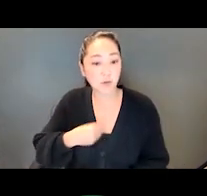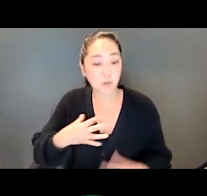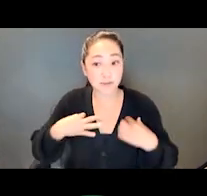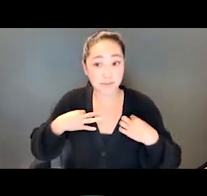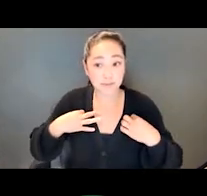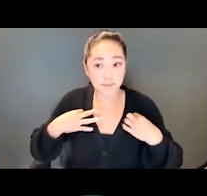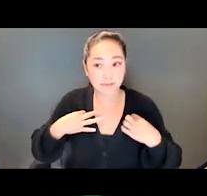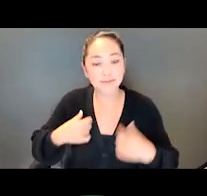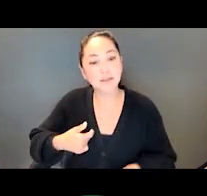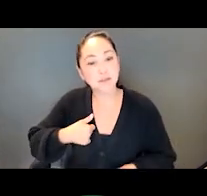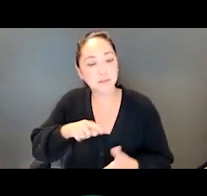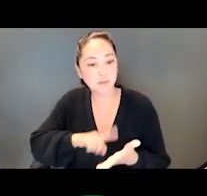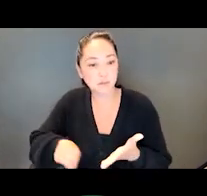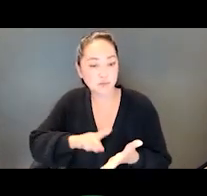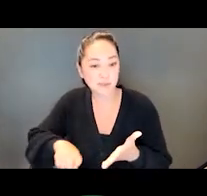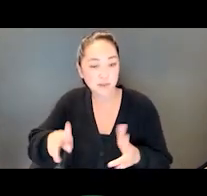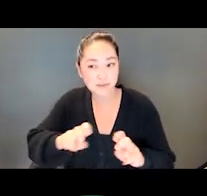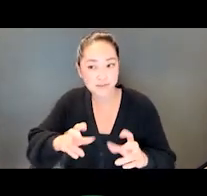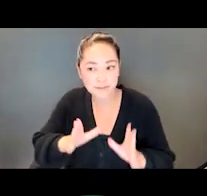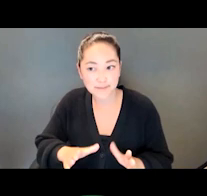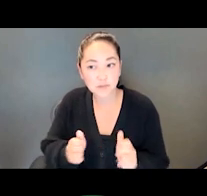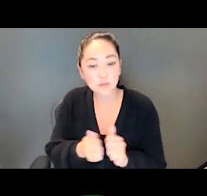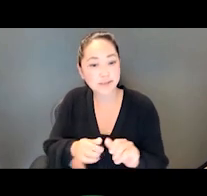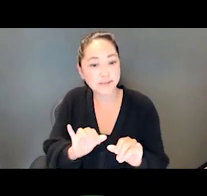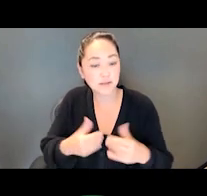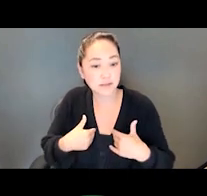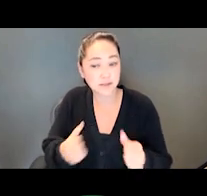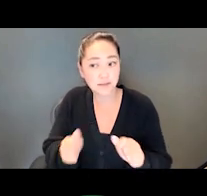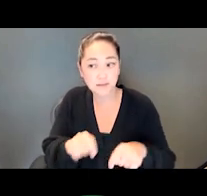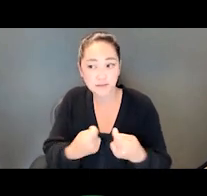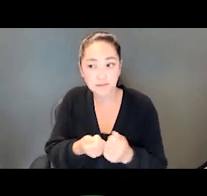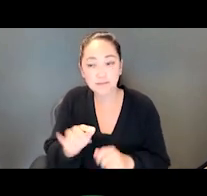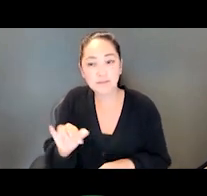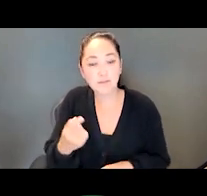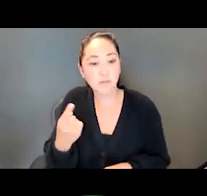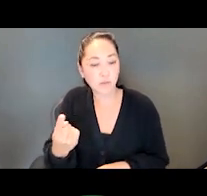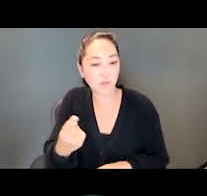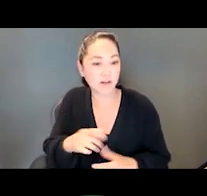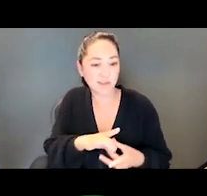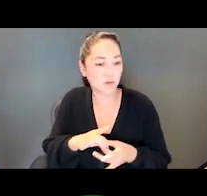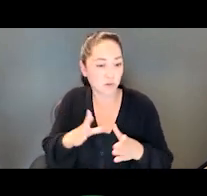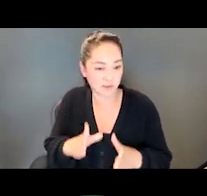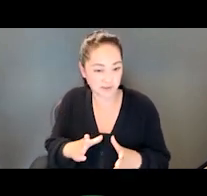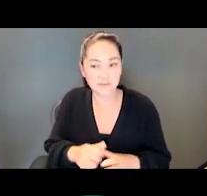I welcome you all to the Parks Accessibility Conference campfire chat. And just as well